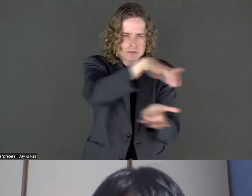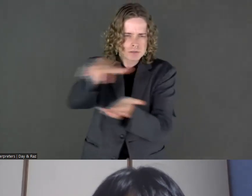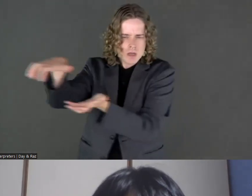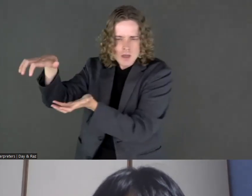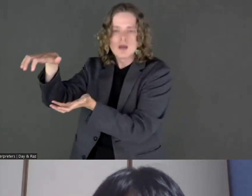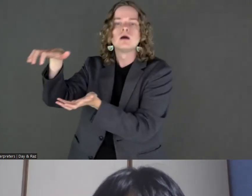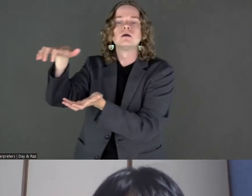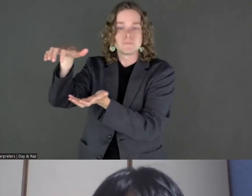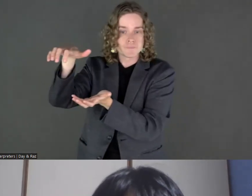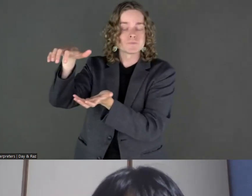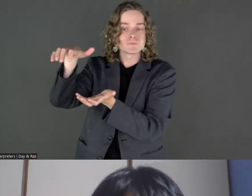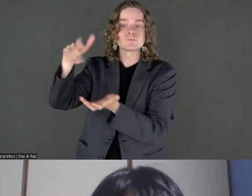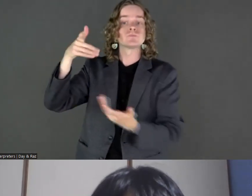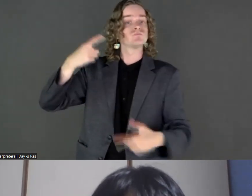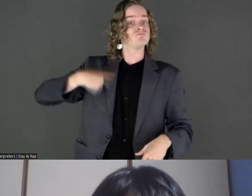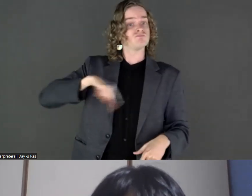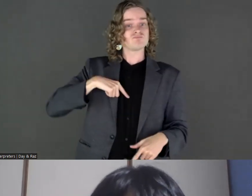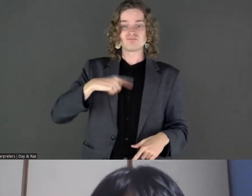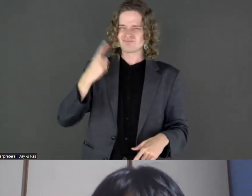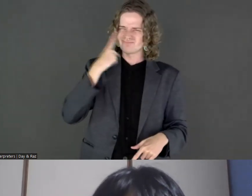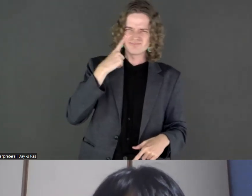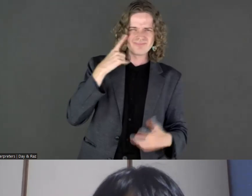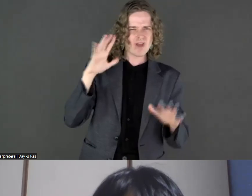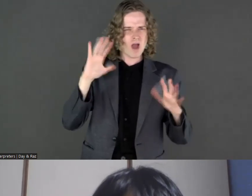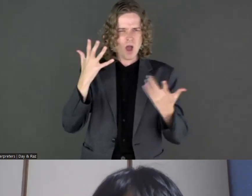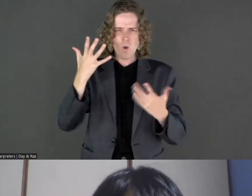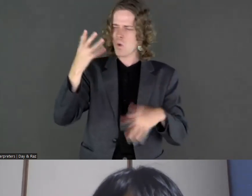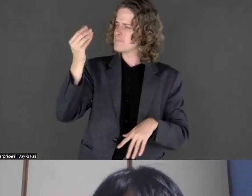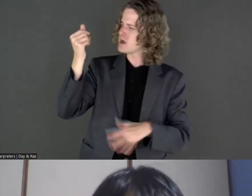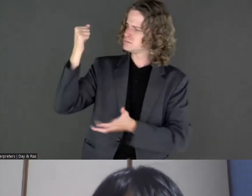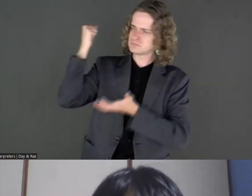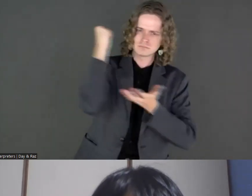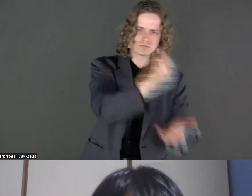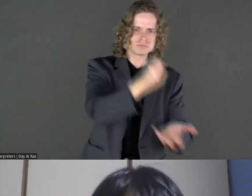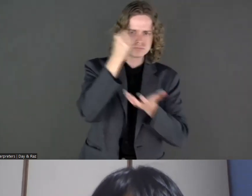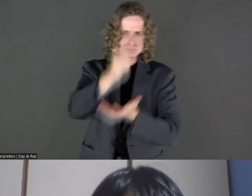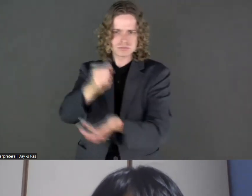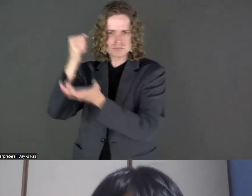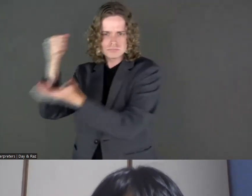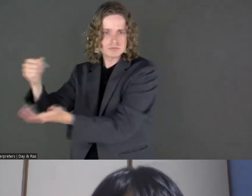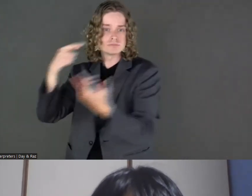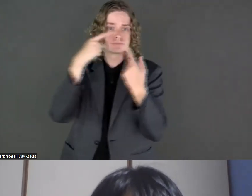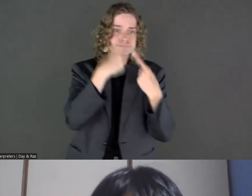in the humanitarian field and humanitarian development, including the UN agencies have